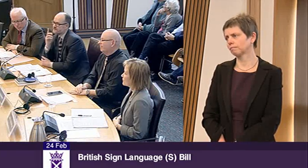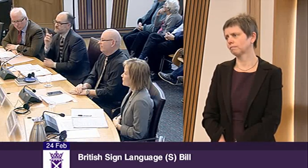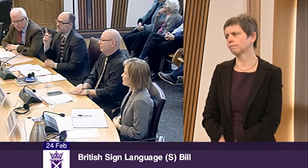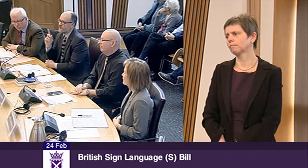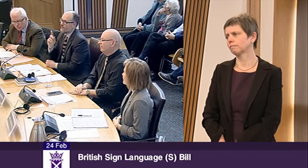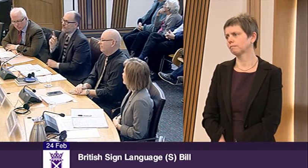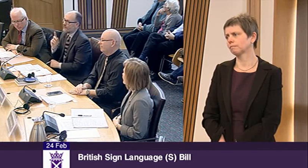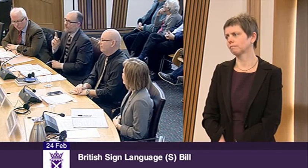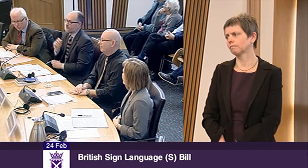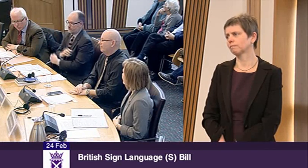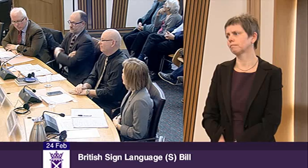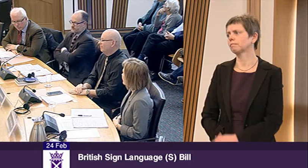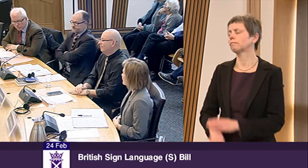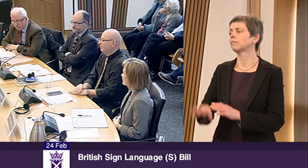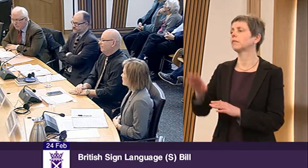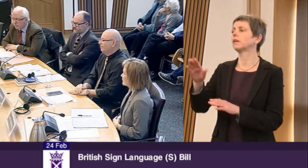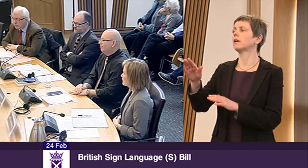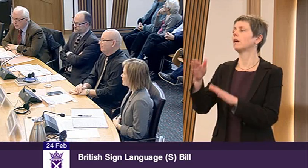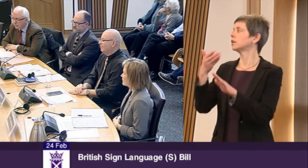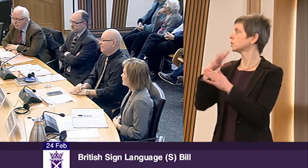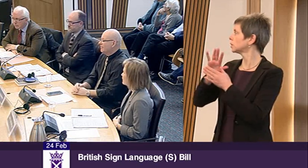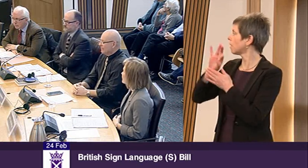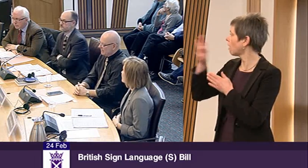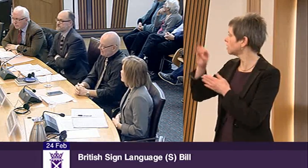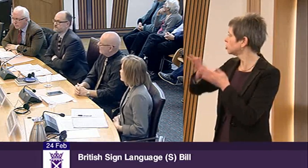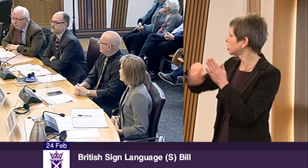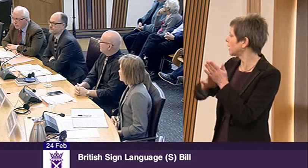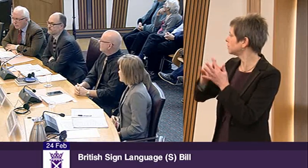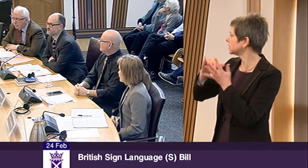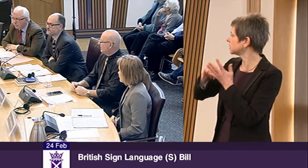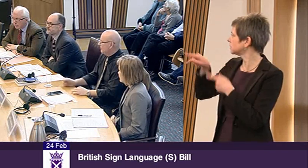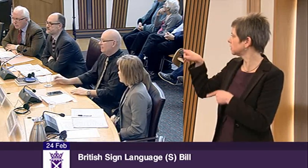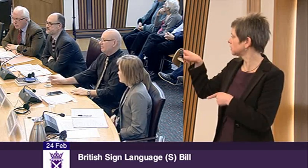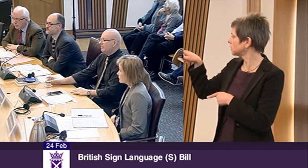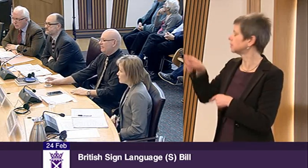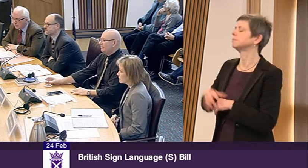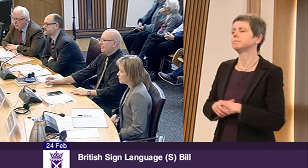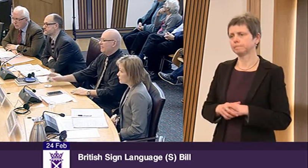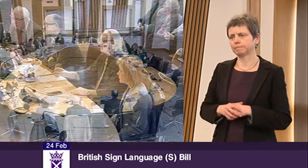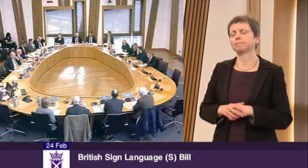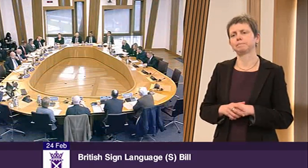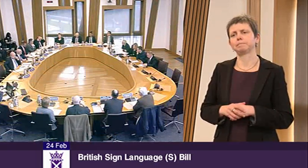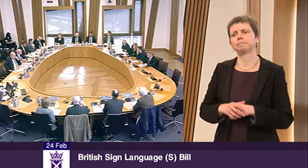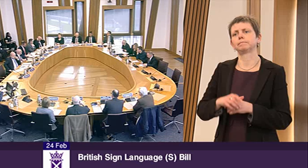James Dornan: It has been suggested that the bill could have unintended consequences that would have a detrimental effect on the